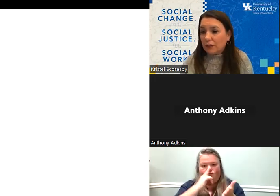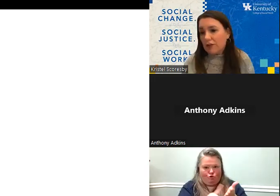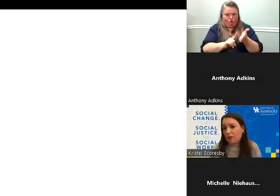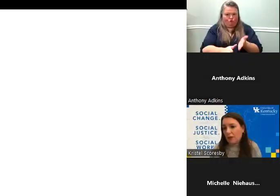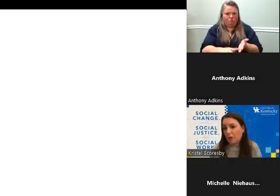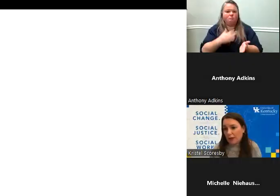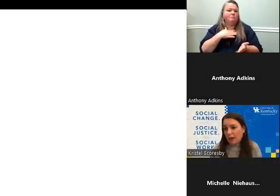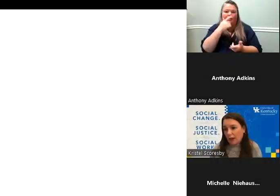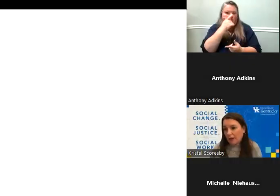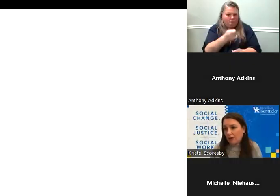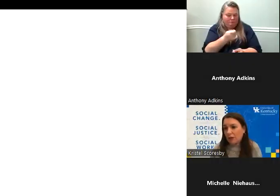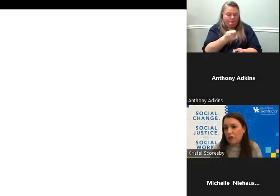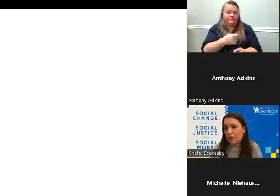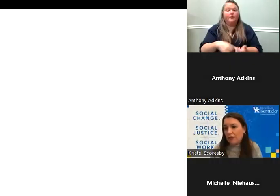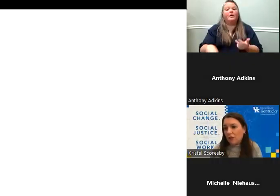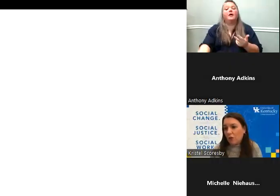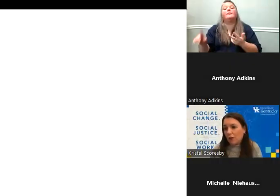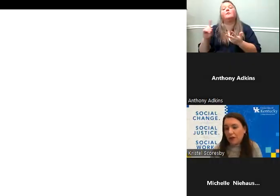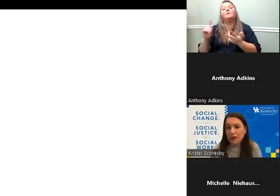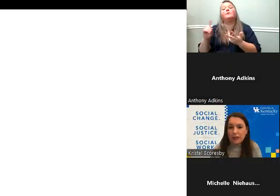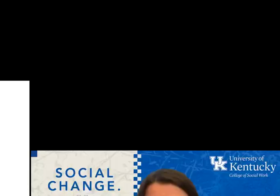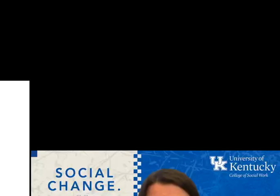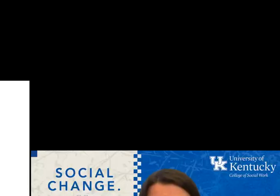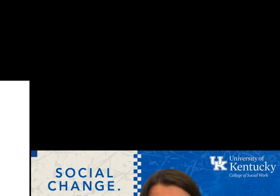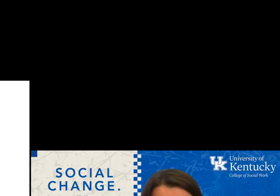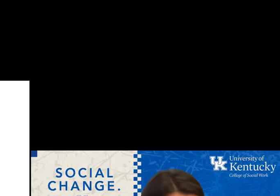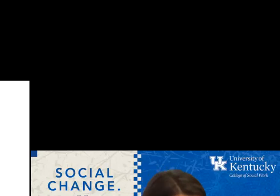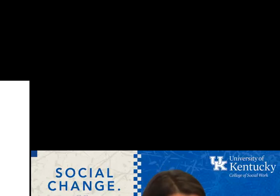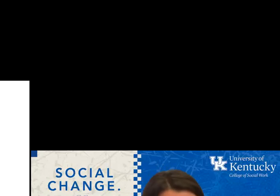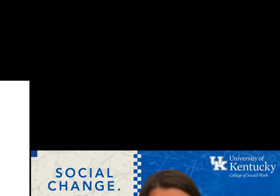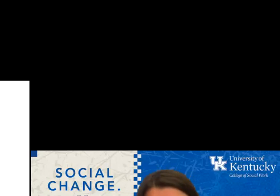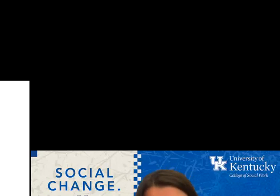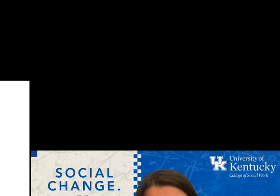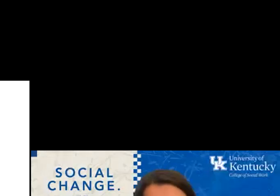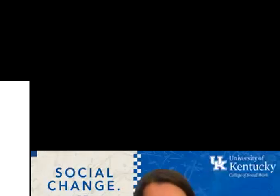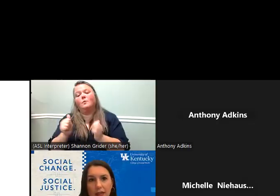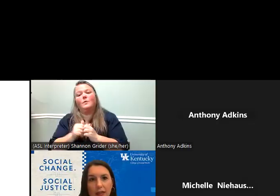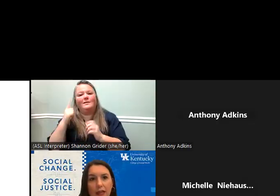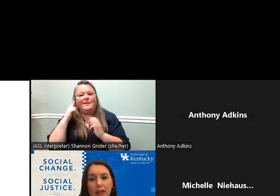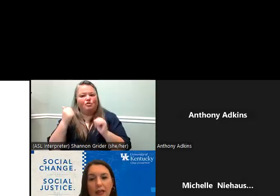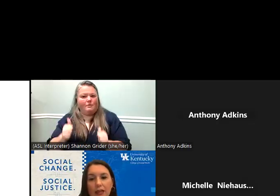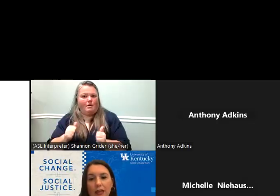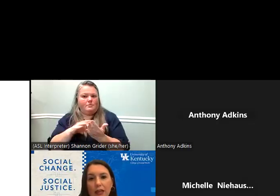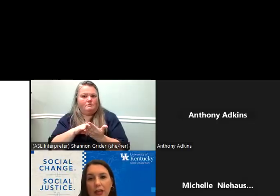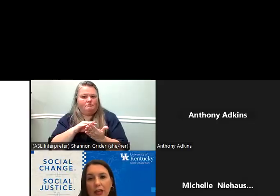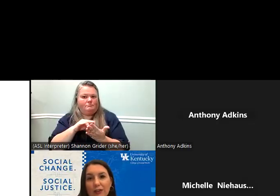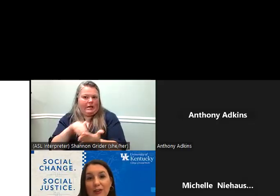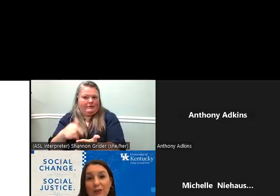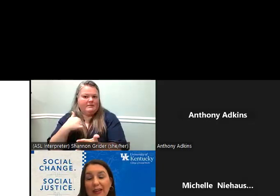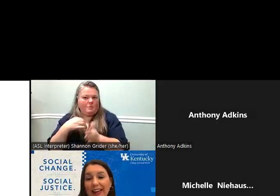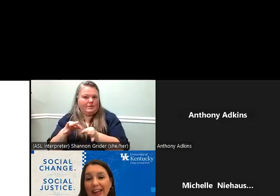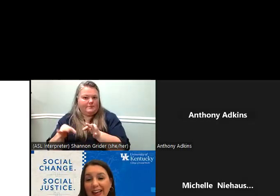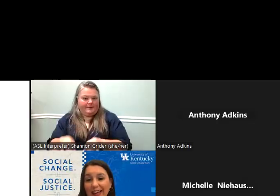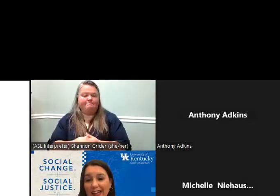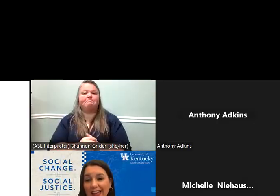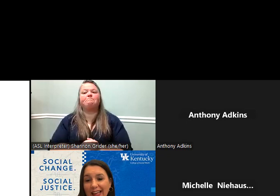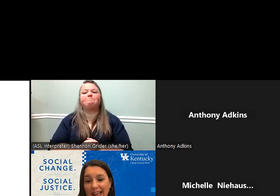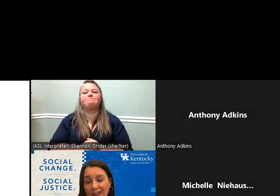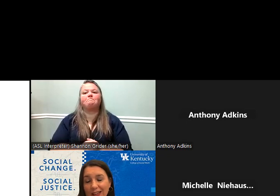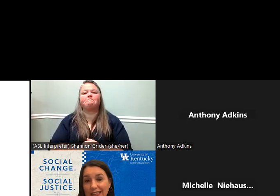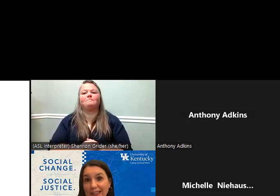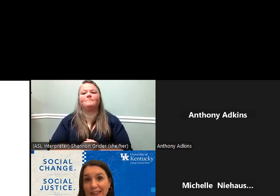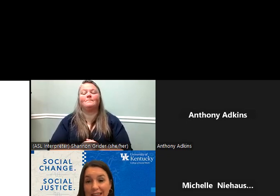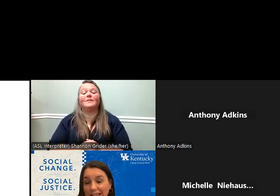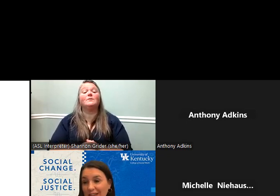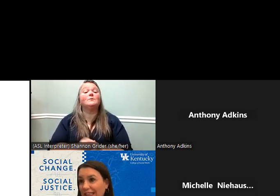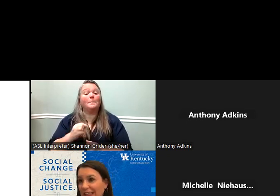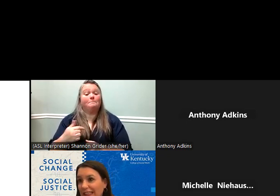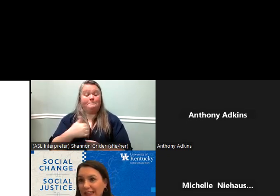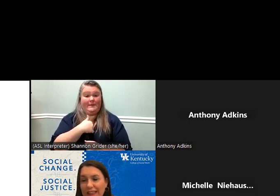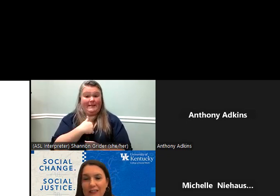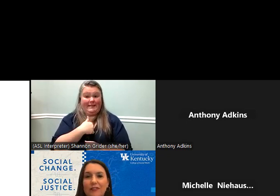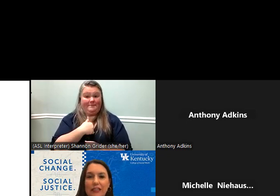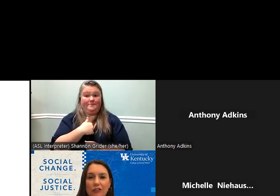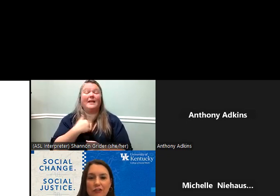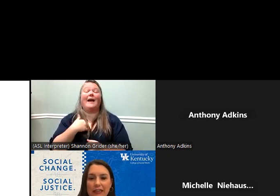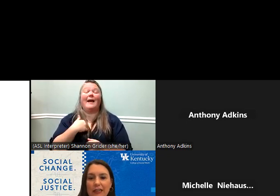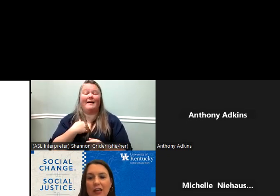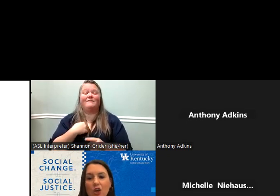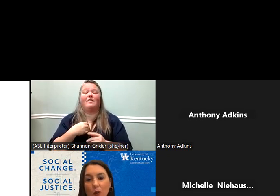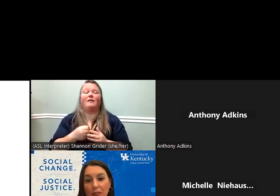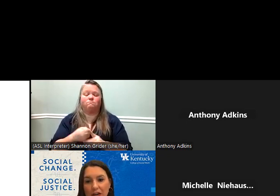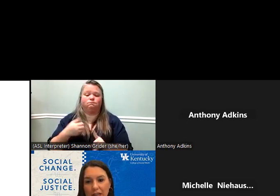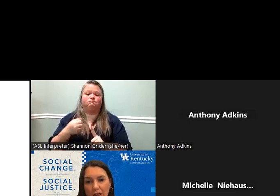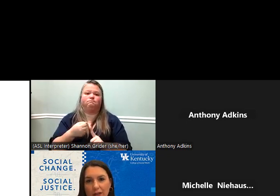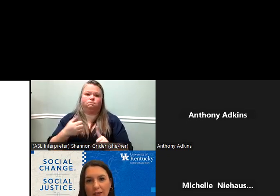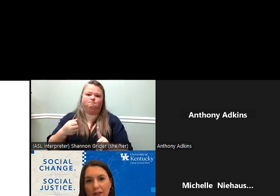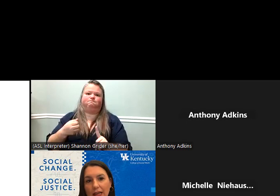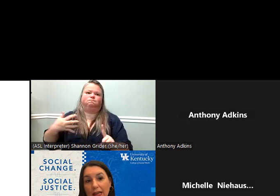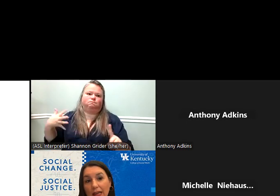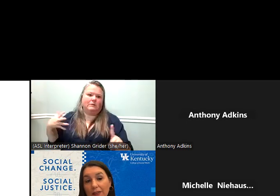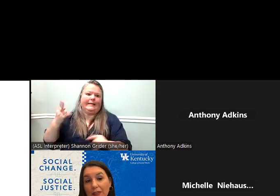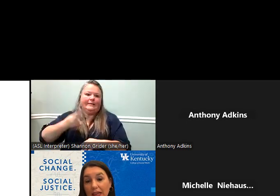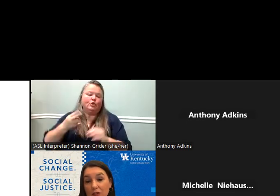A SIX MONTHS, SO I WANTED TO GIVE YOU JUST SOME INFORMATION ABOUT ME SO THAT YOU KNOW WHERE I'M COMING FROM. SO I'M GOING TO SHARE MY BACKGROUND AND THEN TALK ABOUT